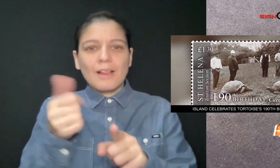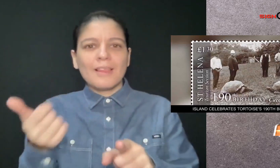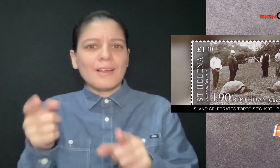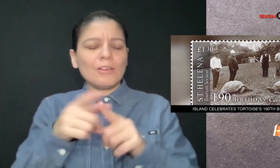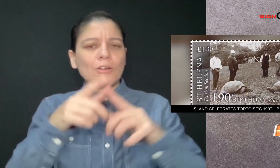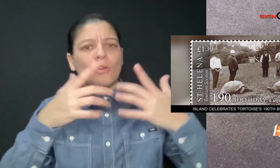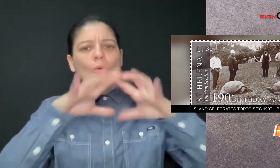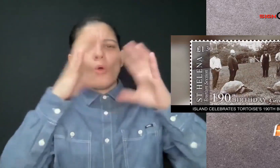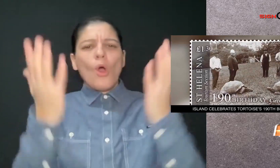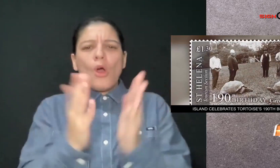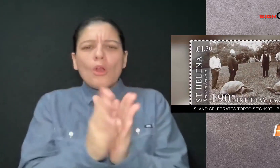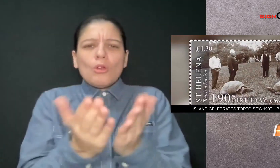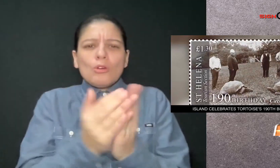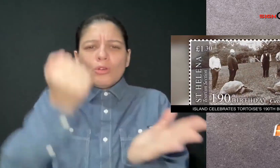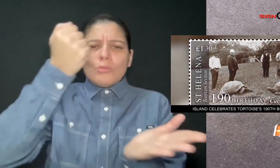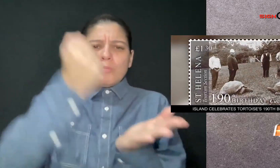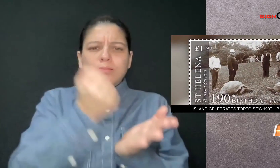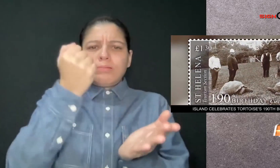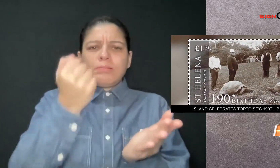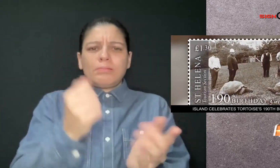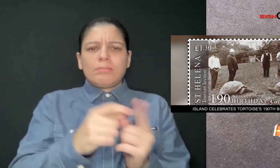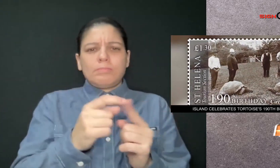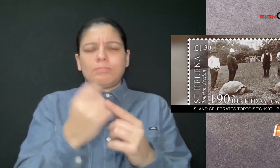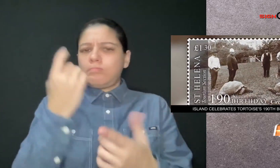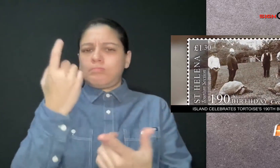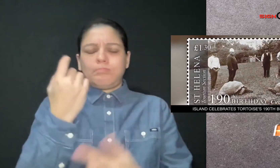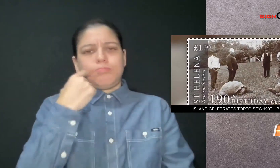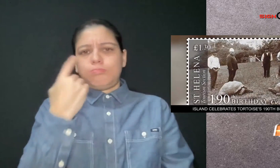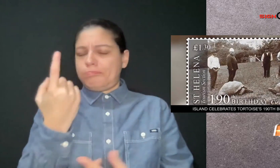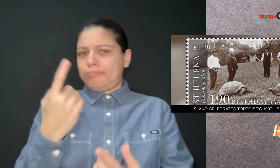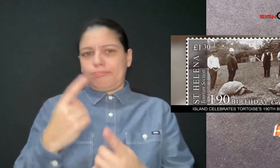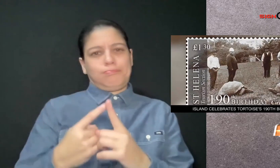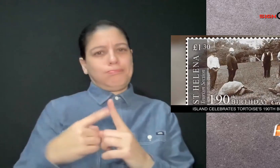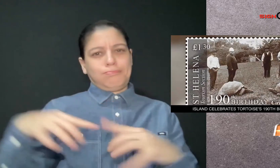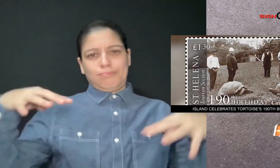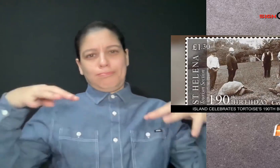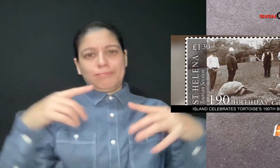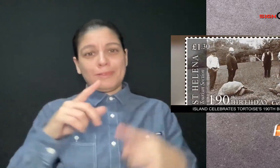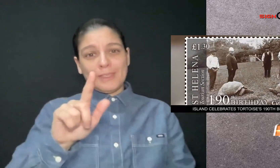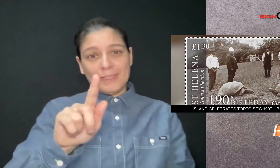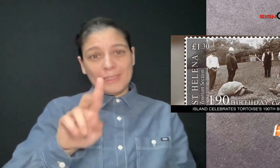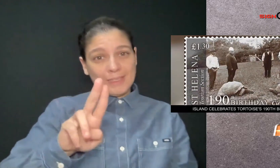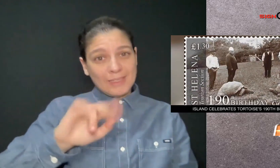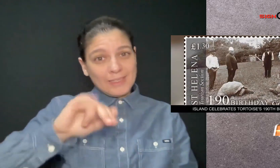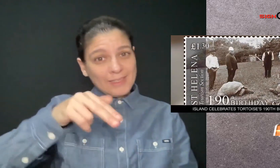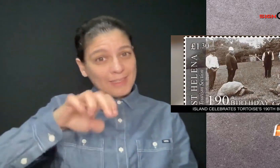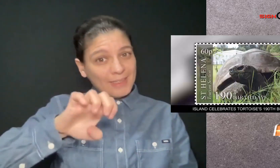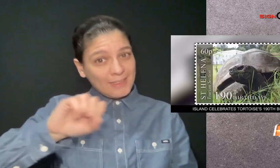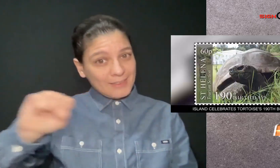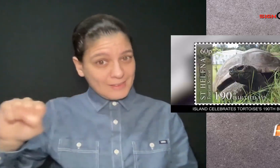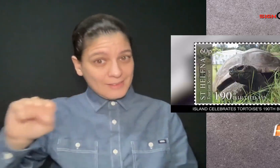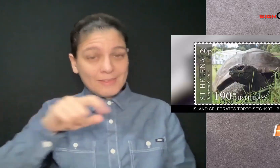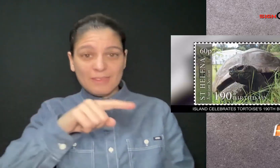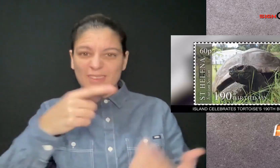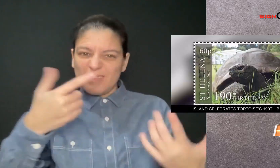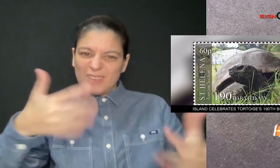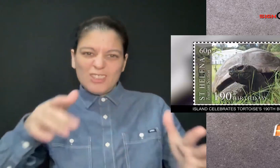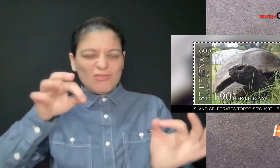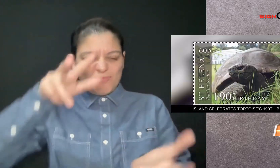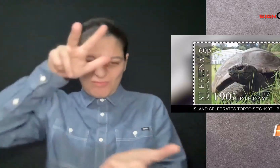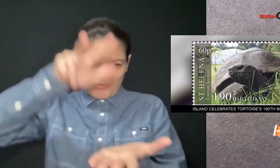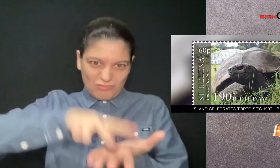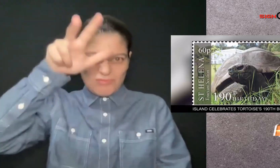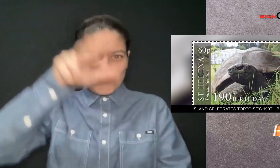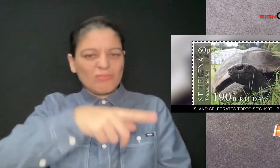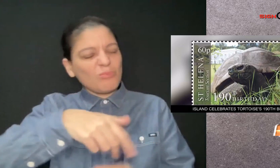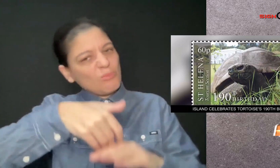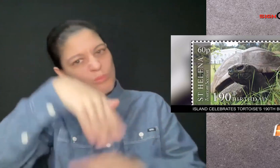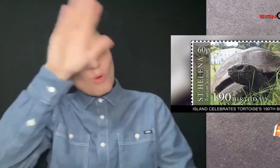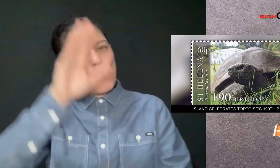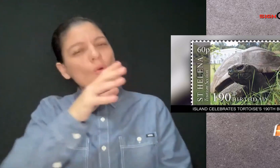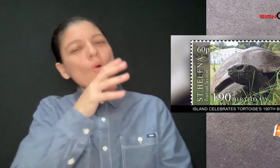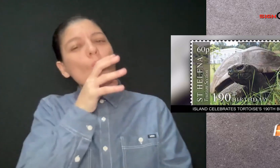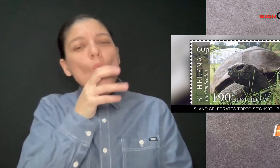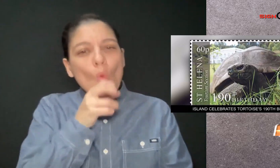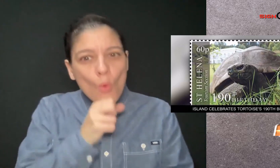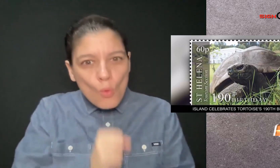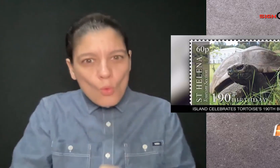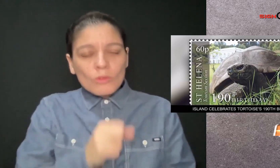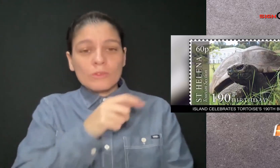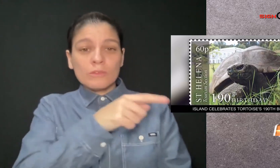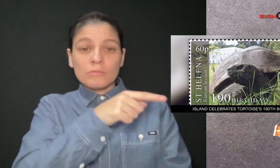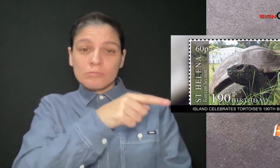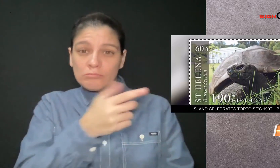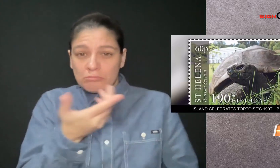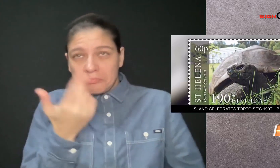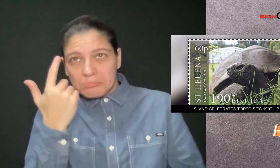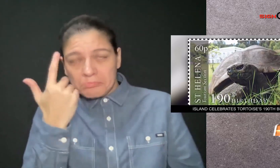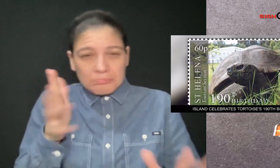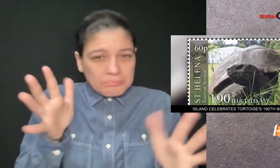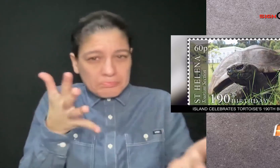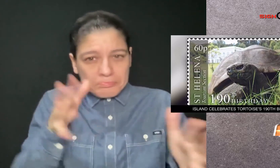records Jonathan is the oldest chelonian to ever live he is believed to have been born